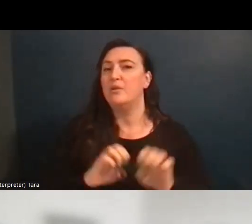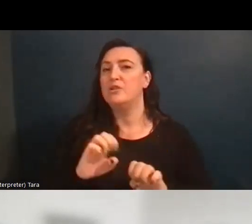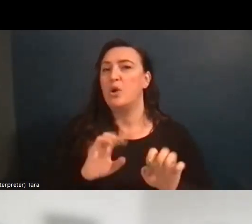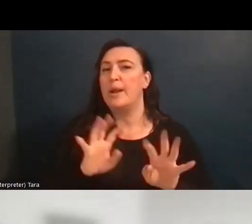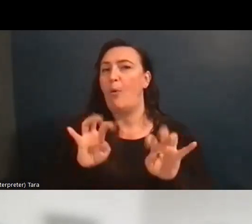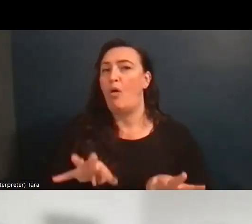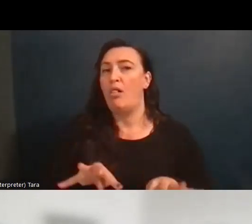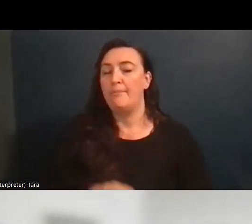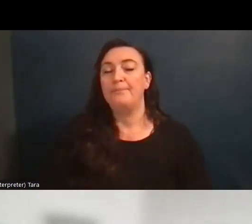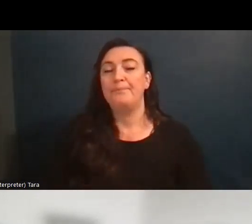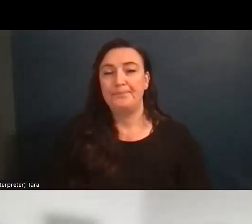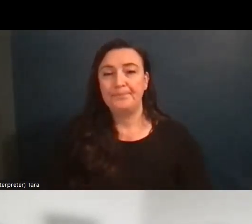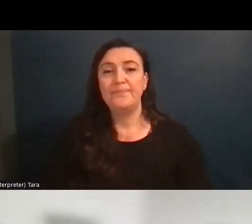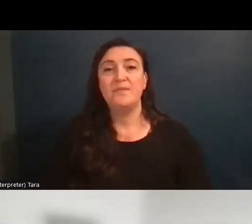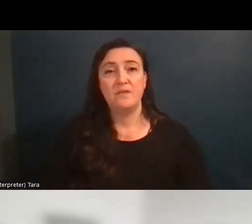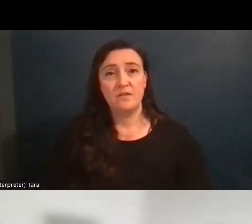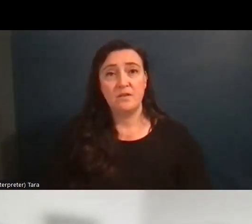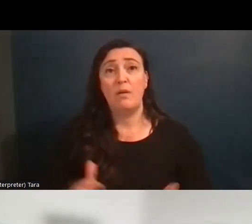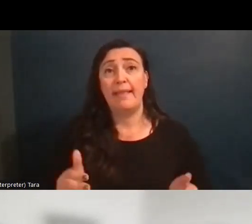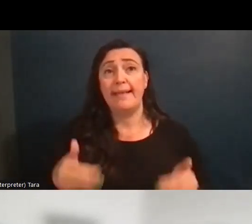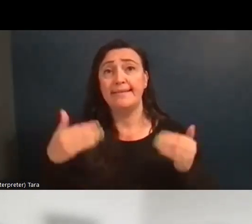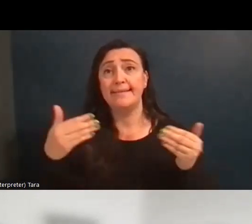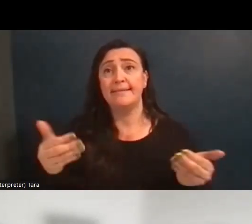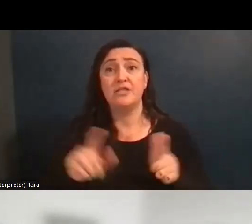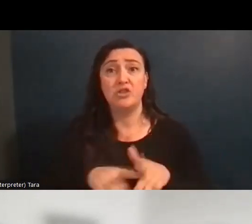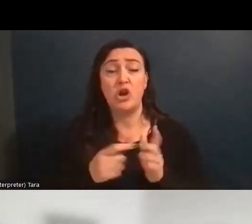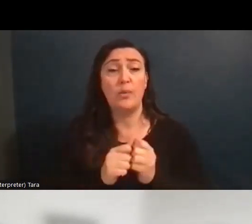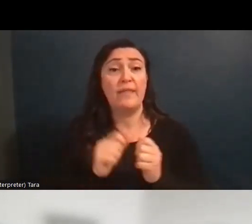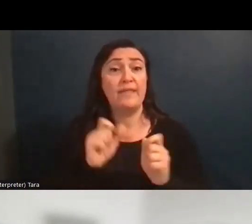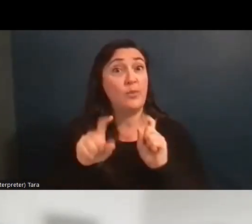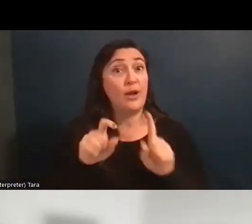So let's get started with these questions. All right.